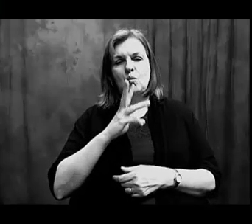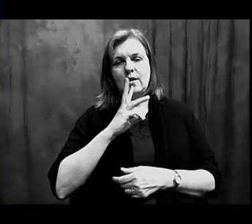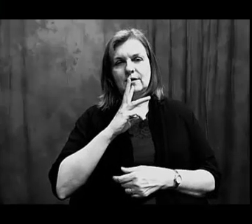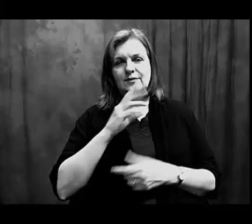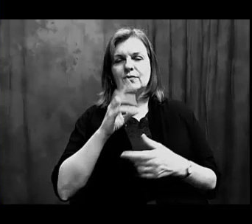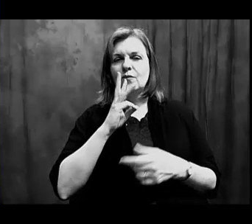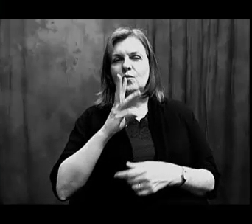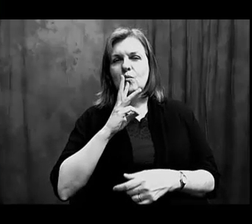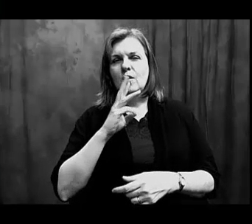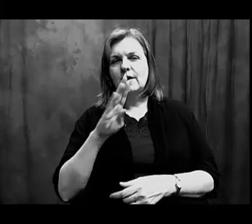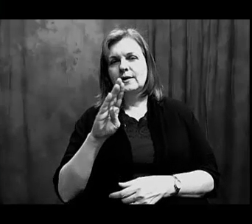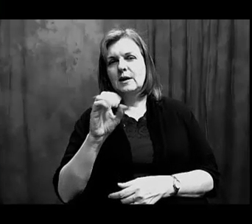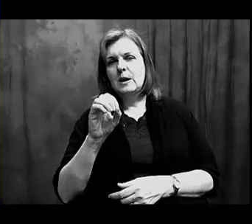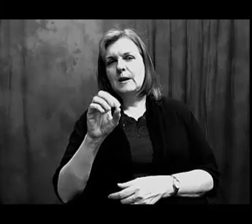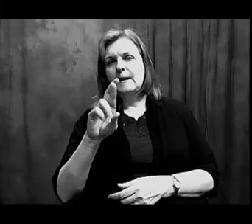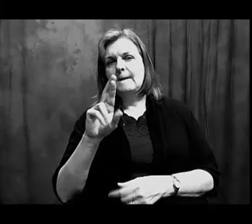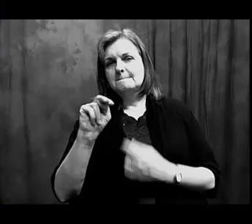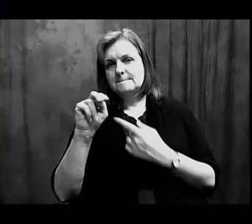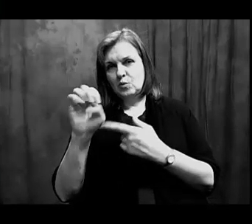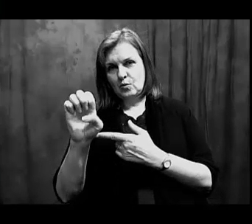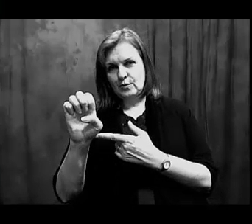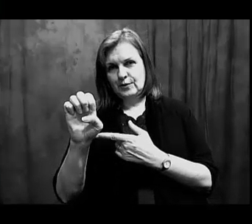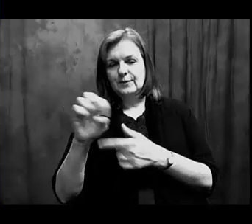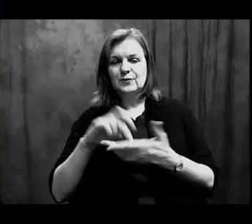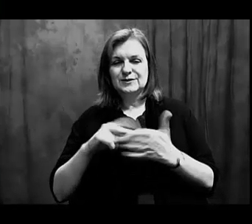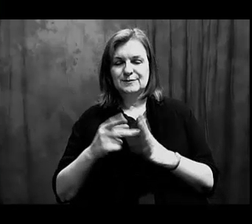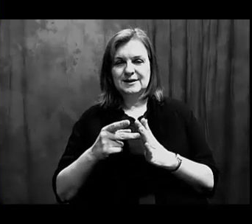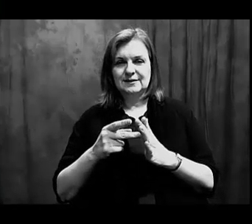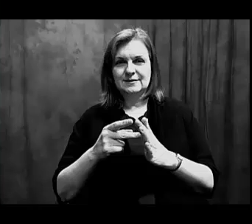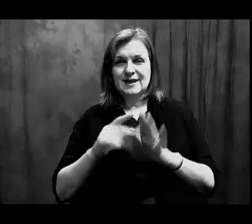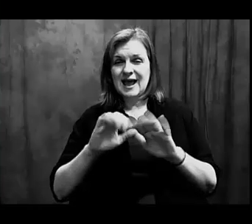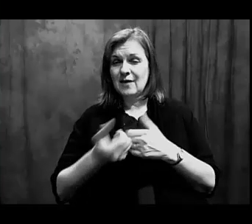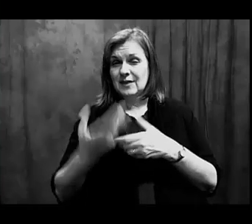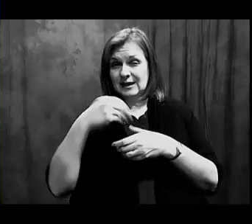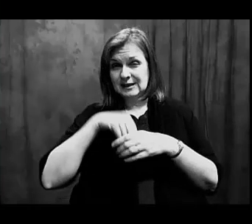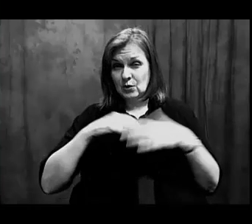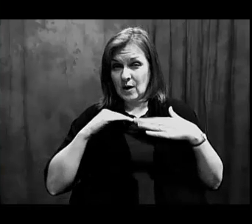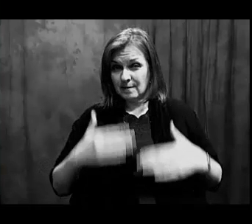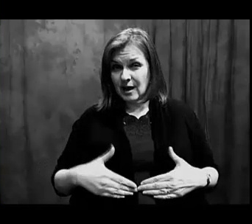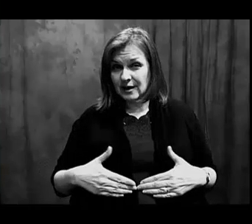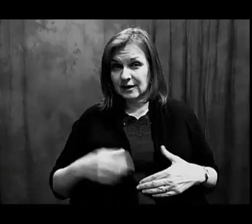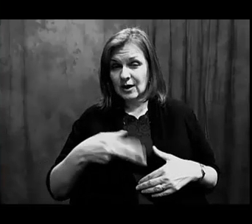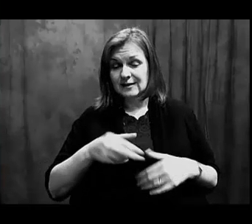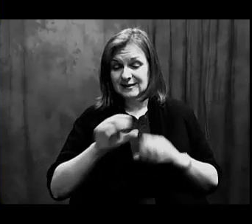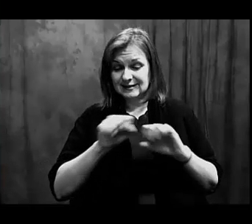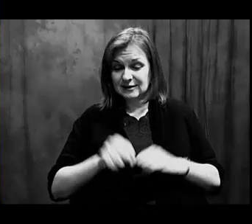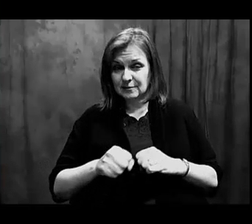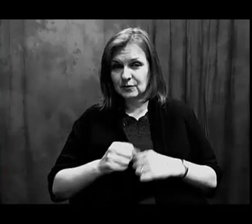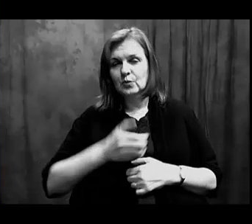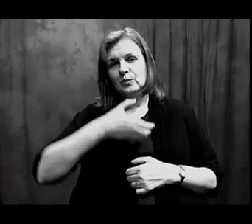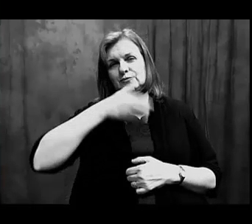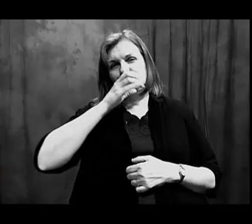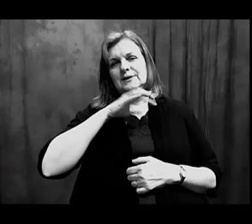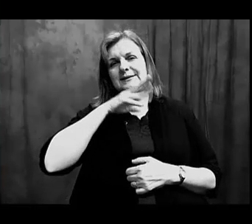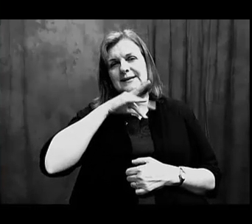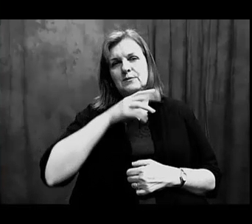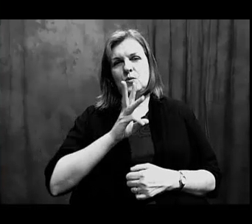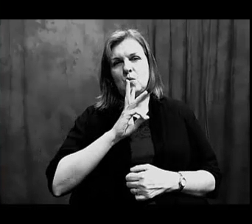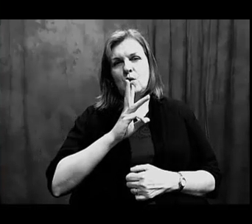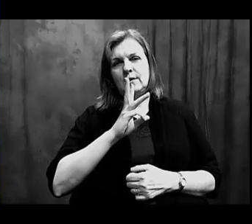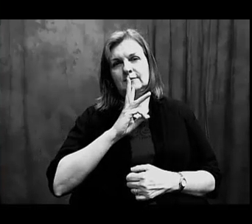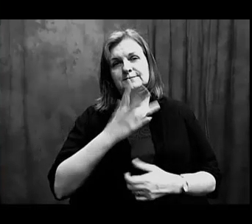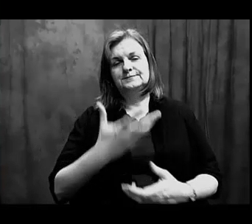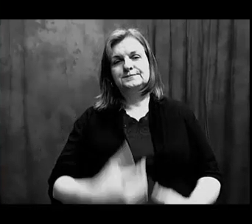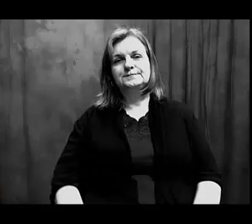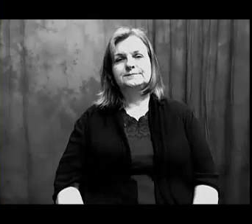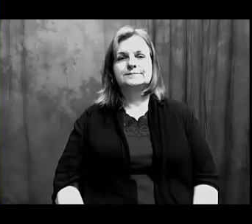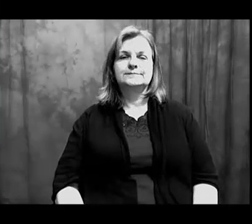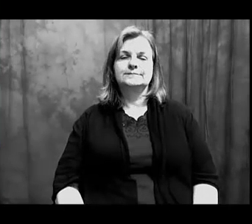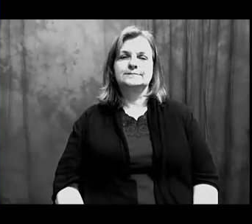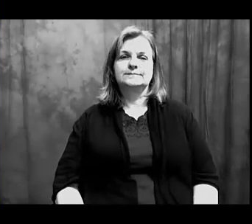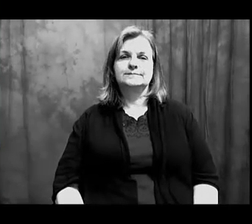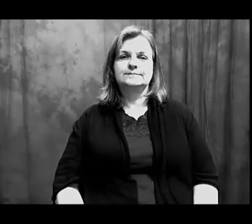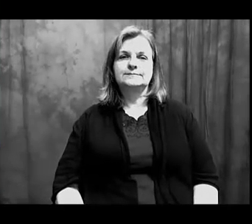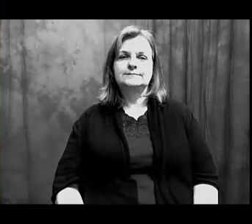meaning that we're getting them in our systems and exposing other organisms to them from contaminated water supplies